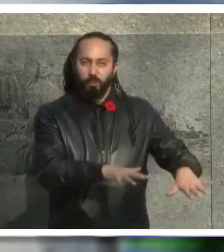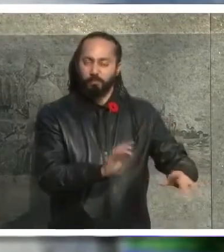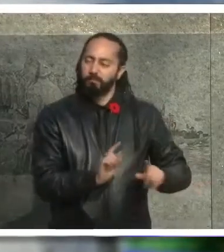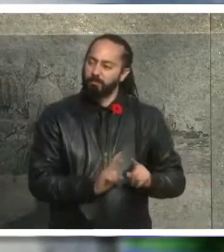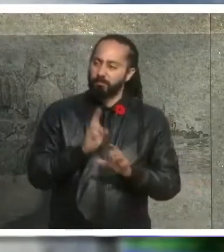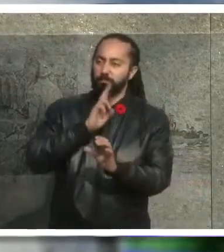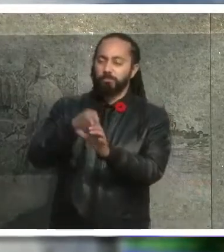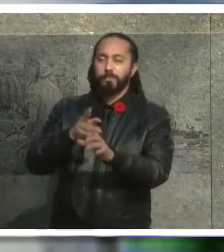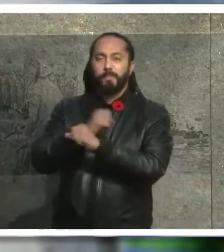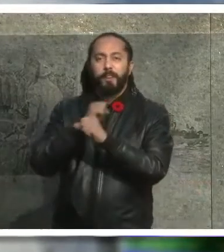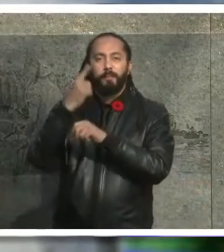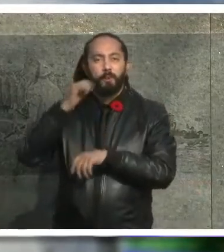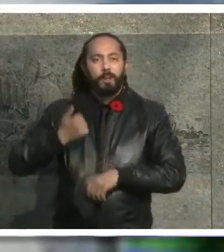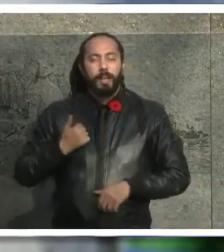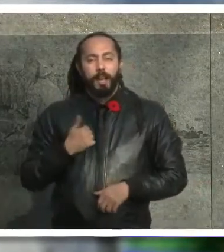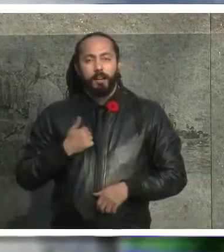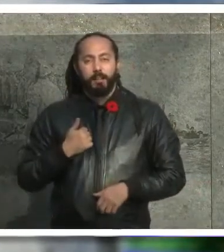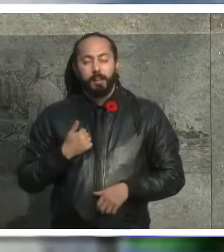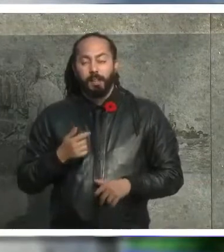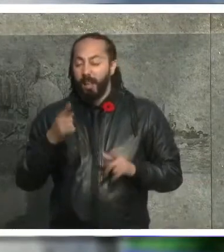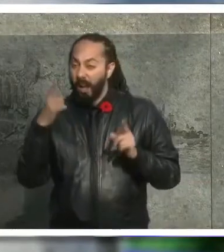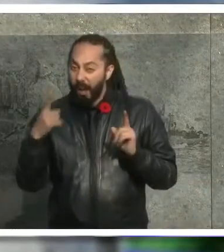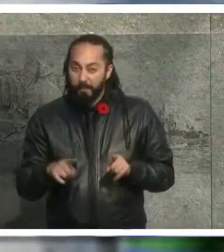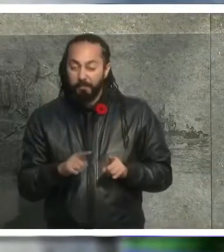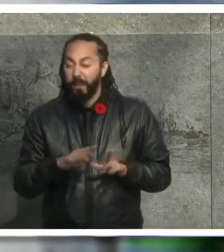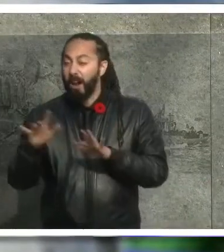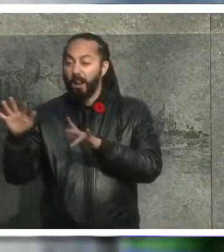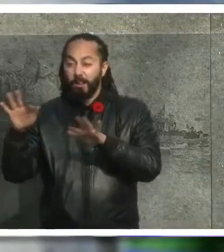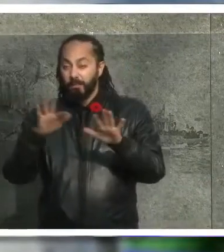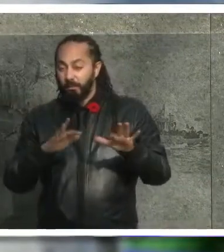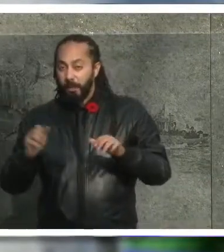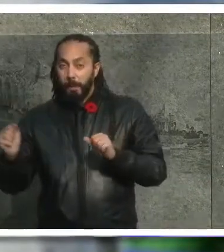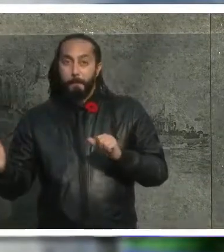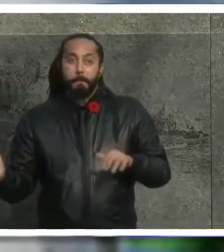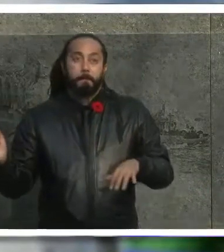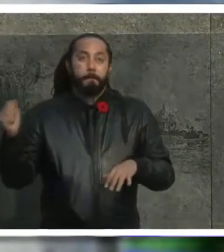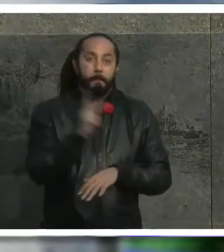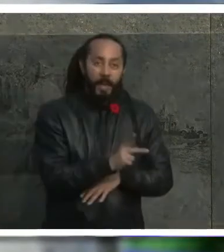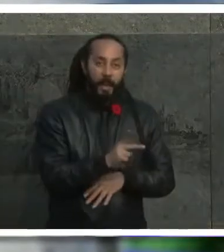forced to give up their treaty rights in order to fight for Canada.